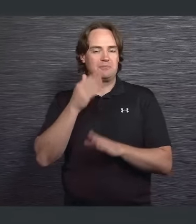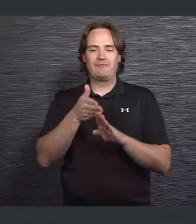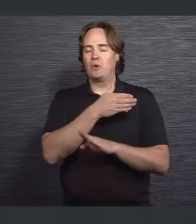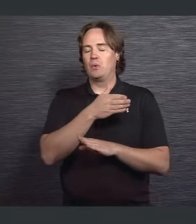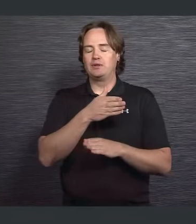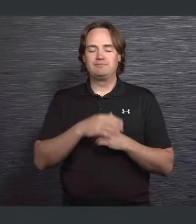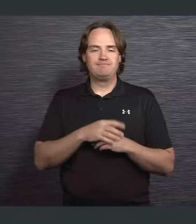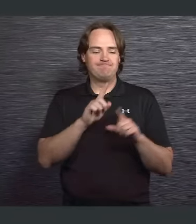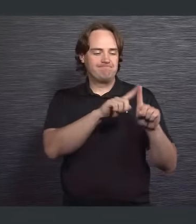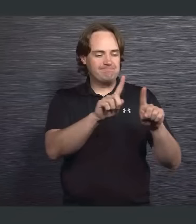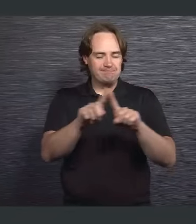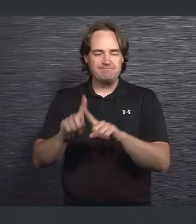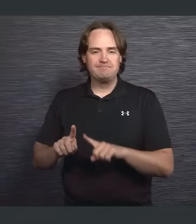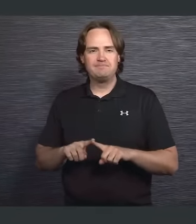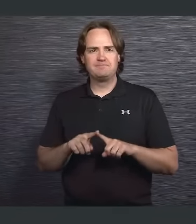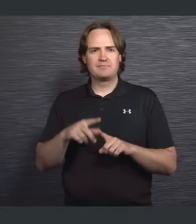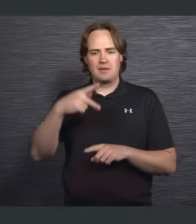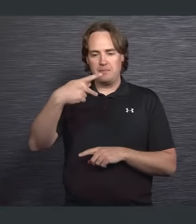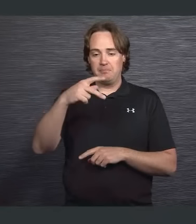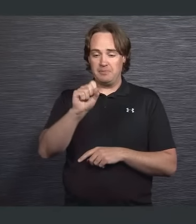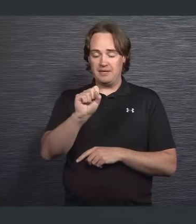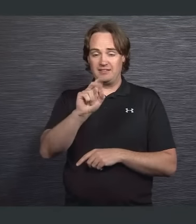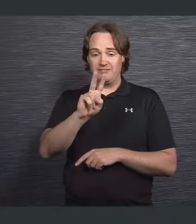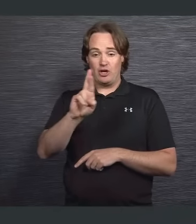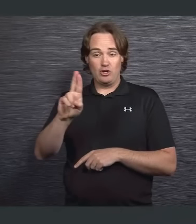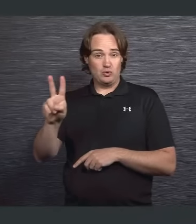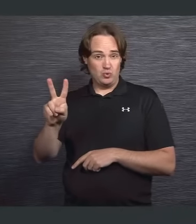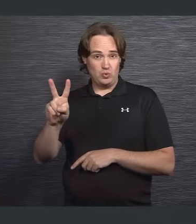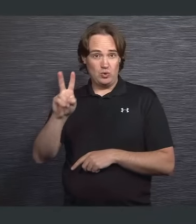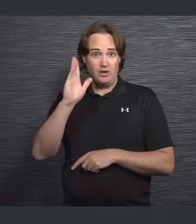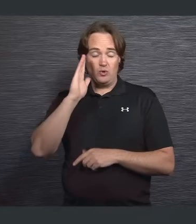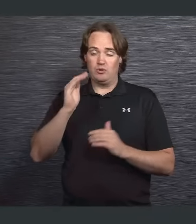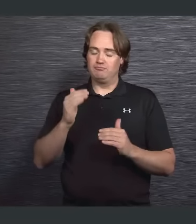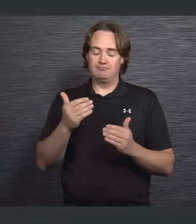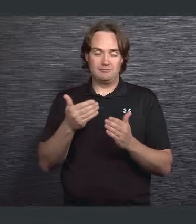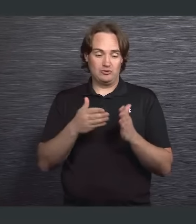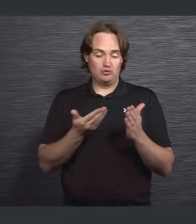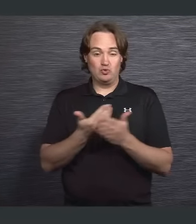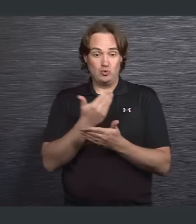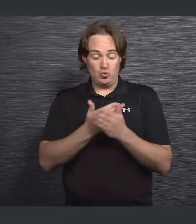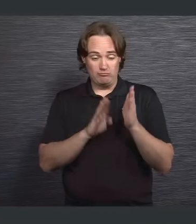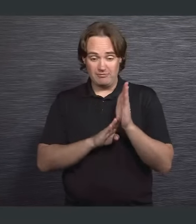The launch lineup for PS VR2 will take VR gaming to new heights.